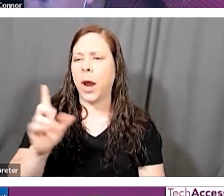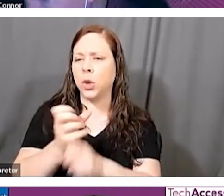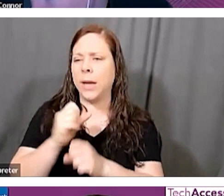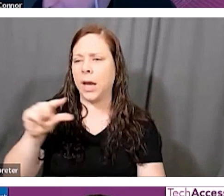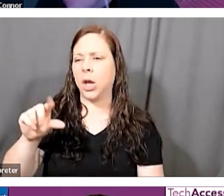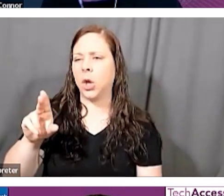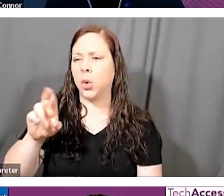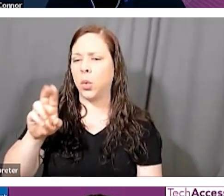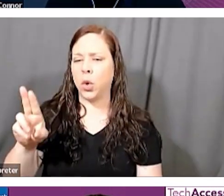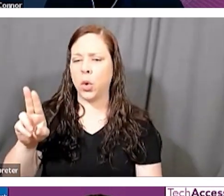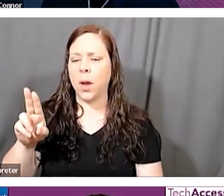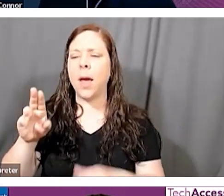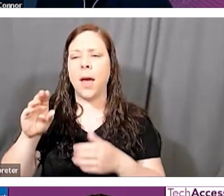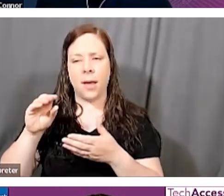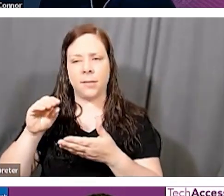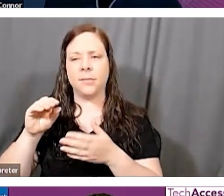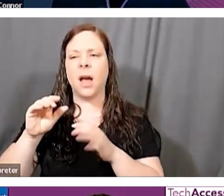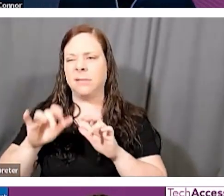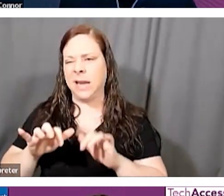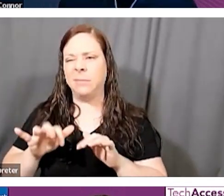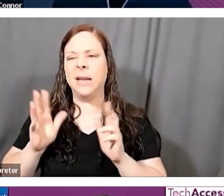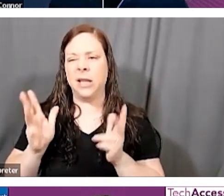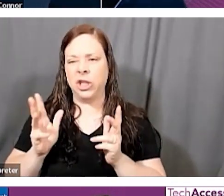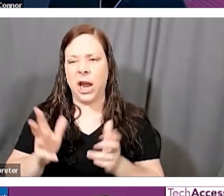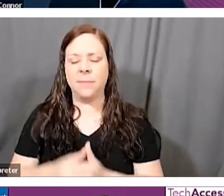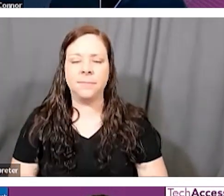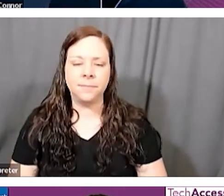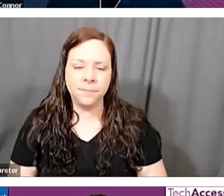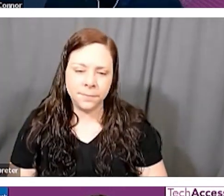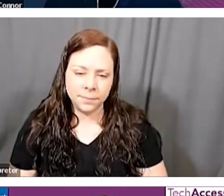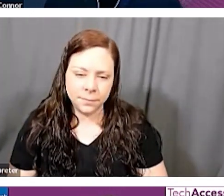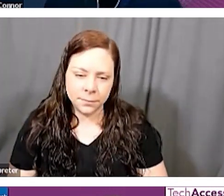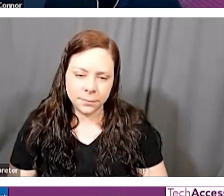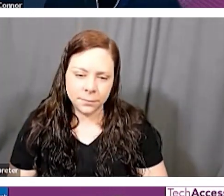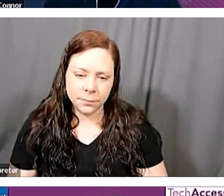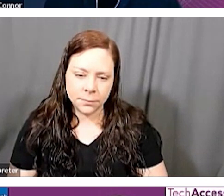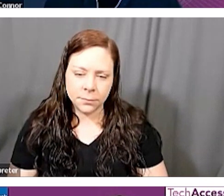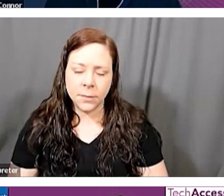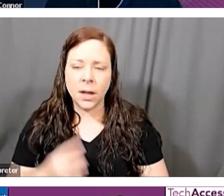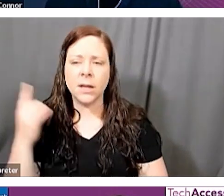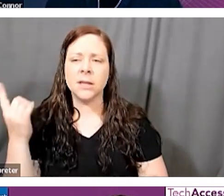It is guru.com. Perfect. And then anonymous asks, "What's your opinion